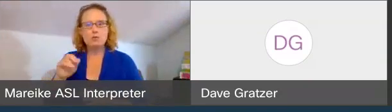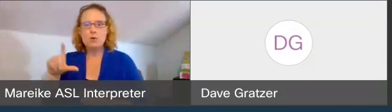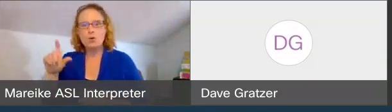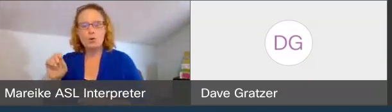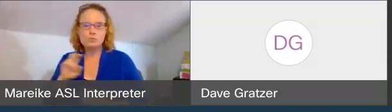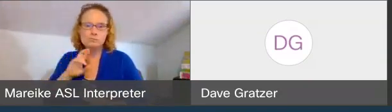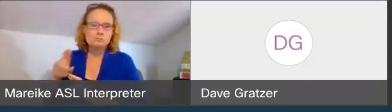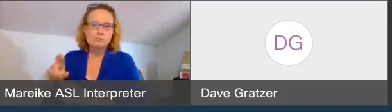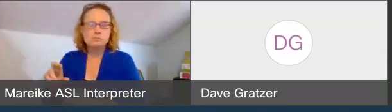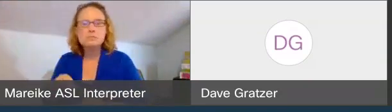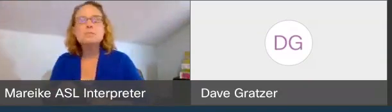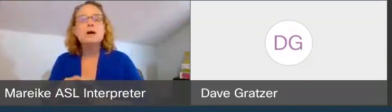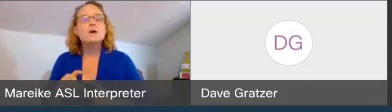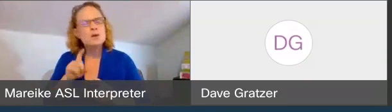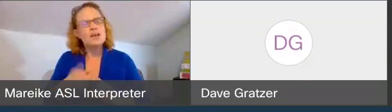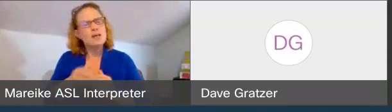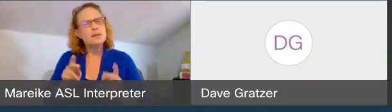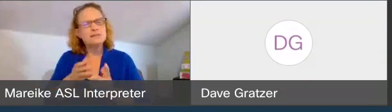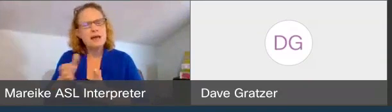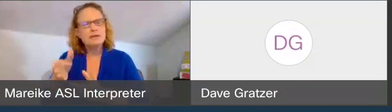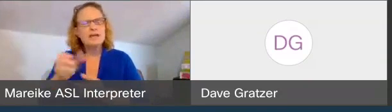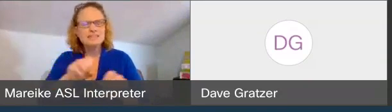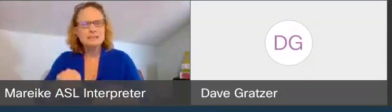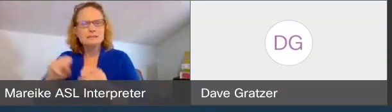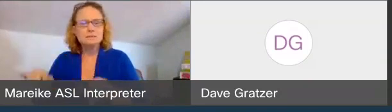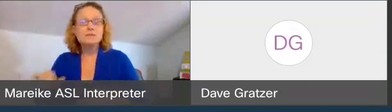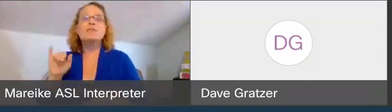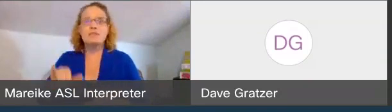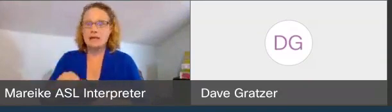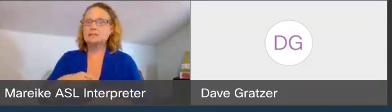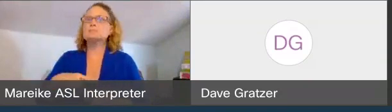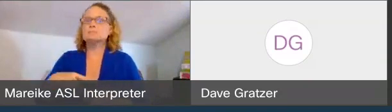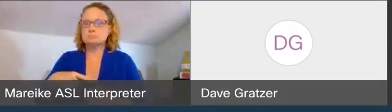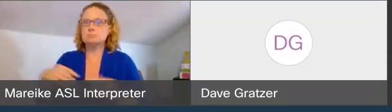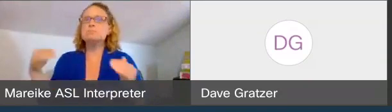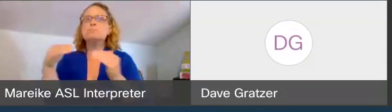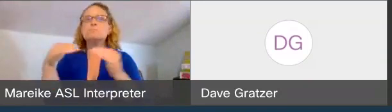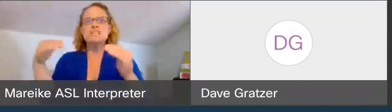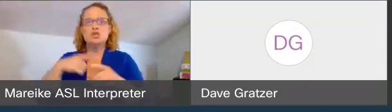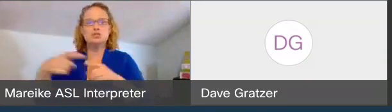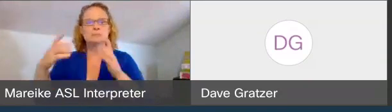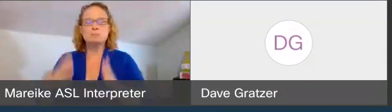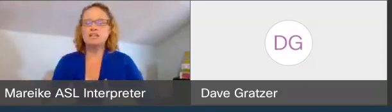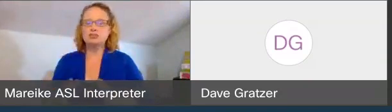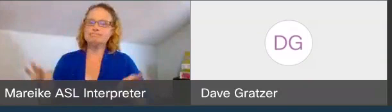systems as well and this is where the peer specialists are key. People are involved in